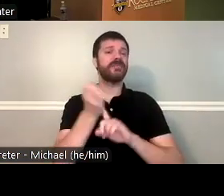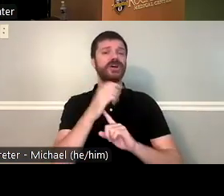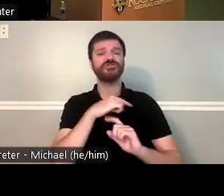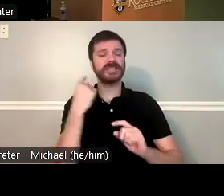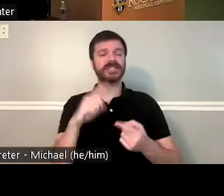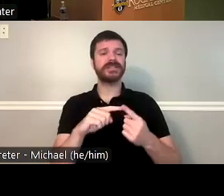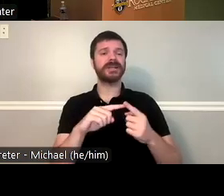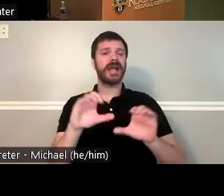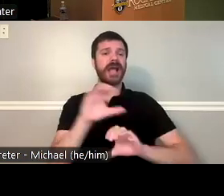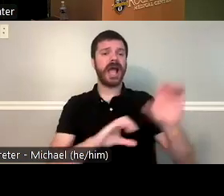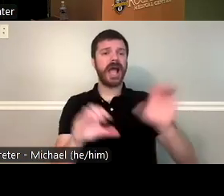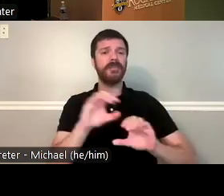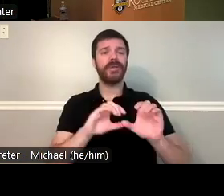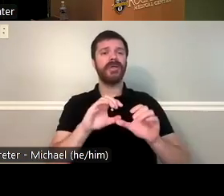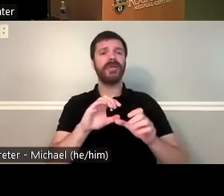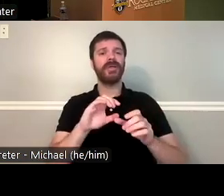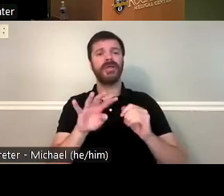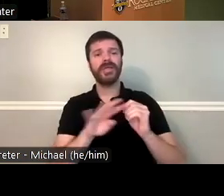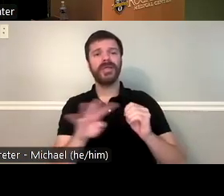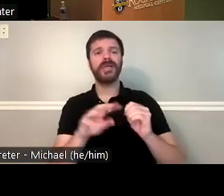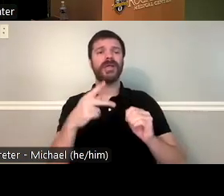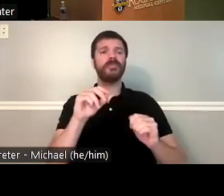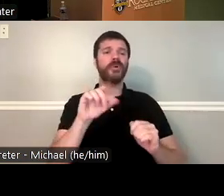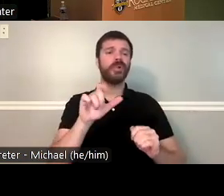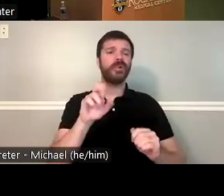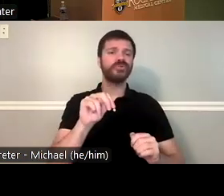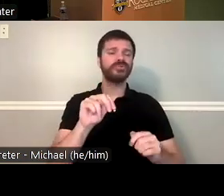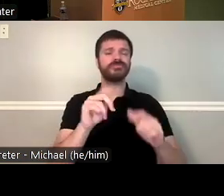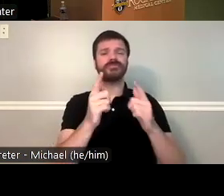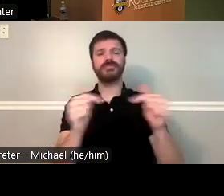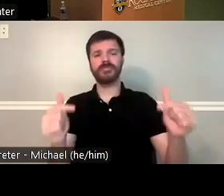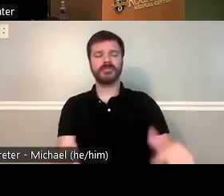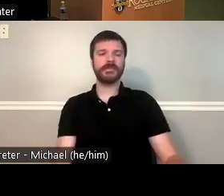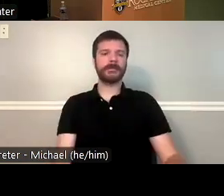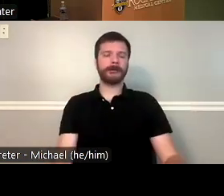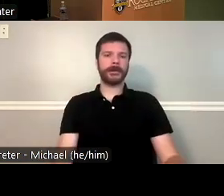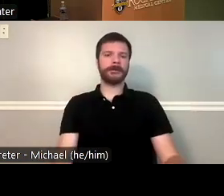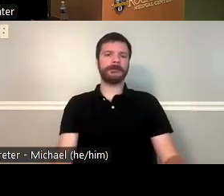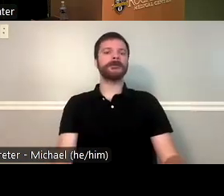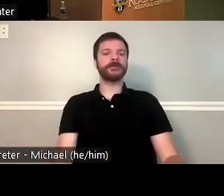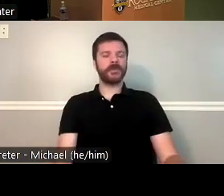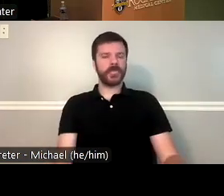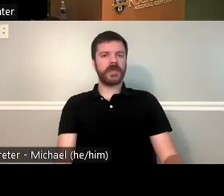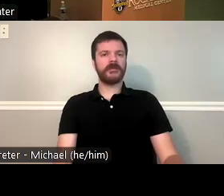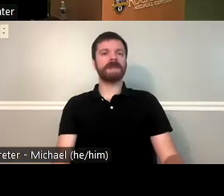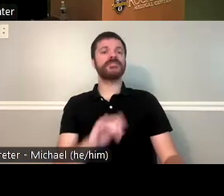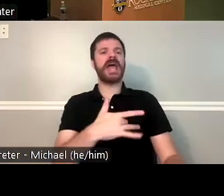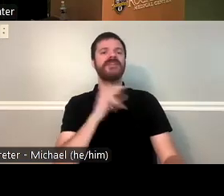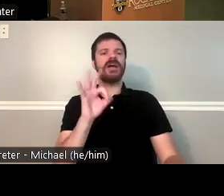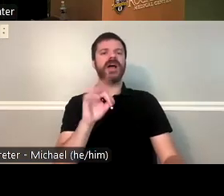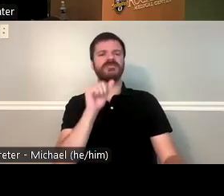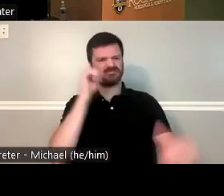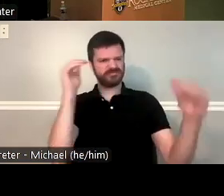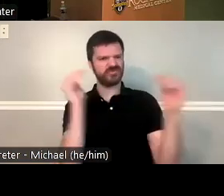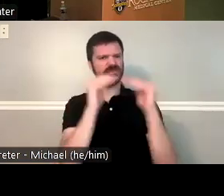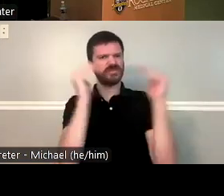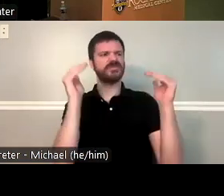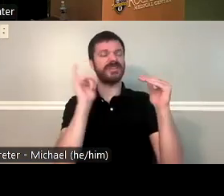and we we know all of that um but it it it breeds a sense of Injustice that can also complicate uh